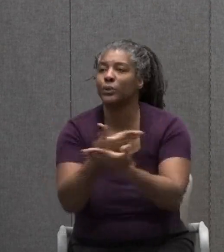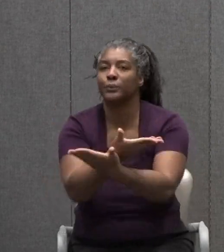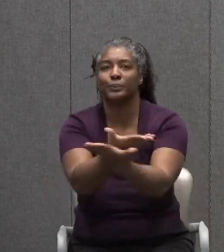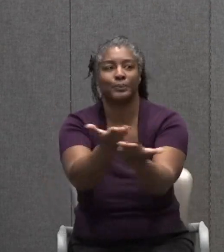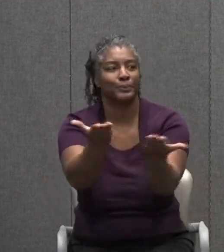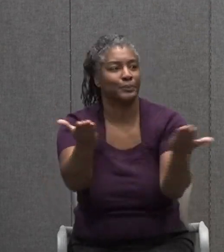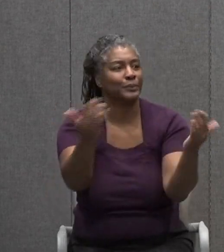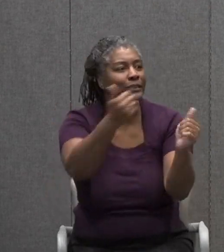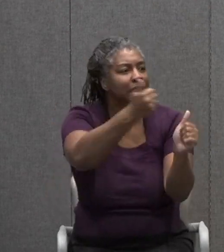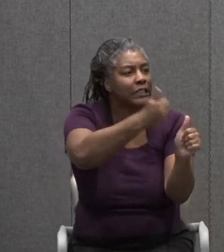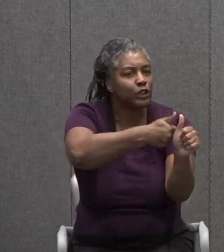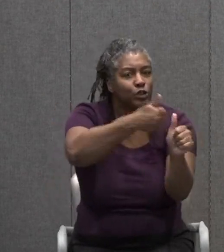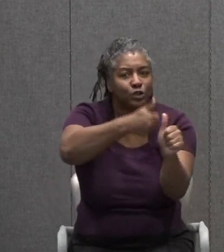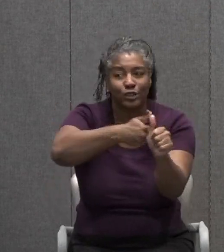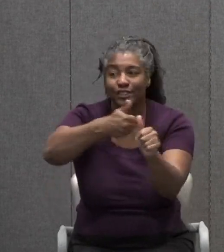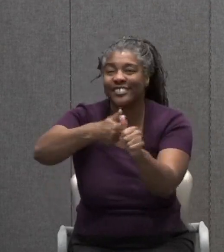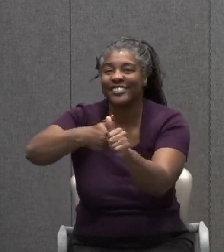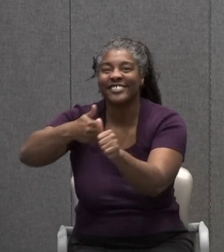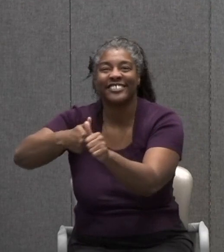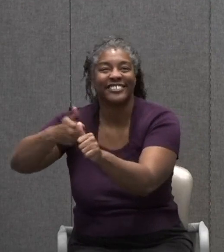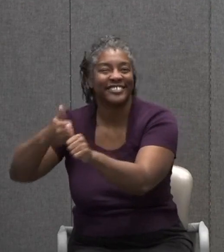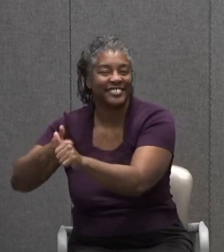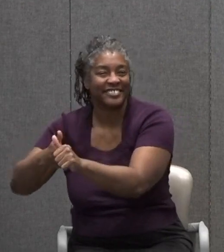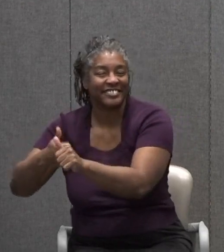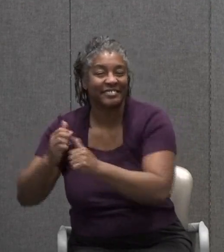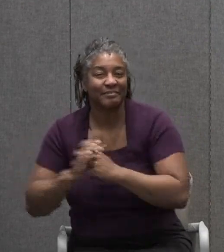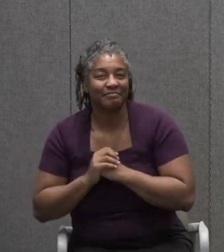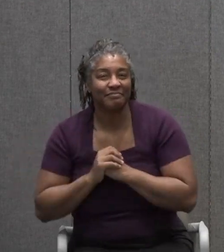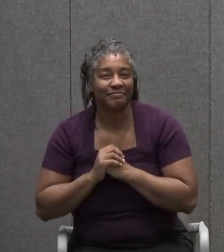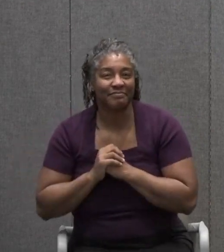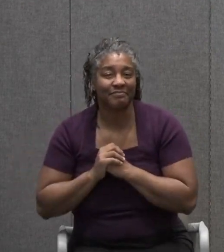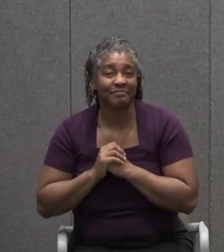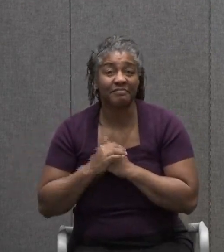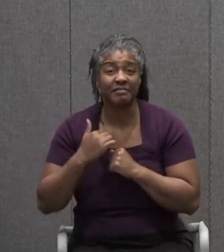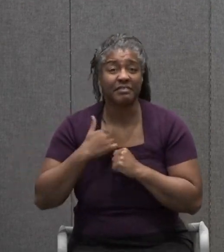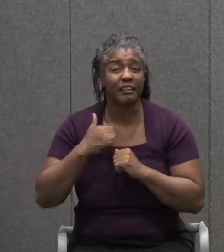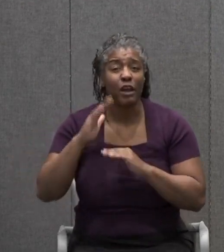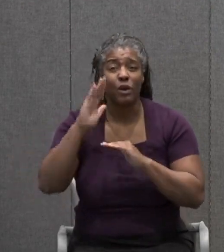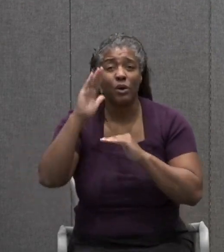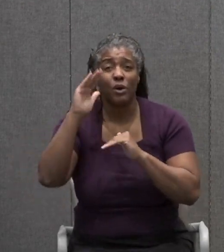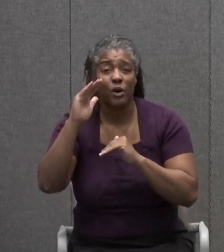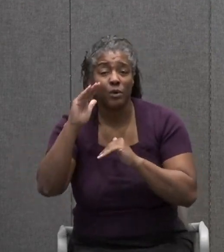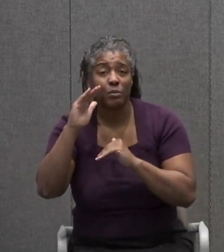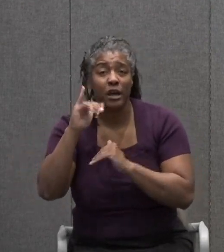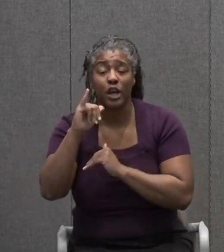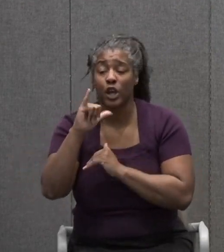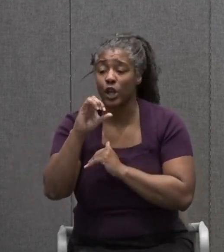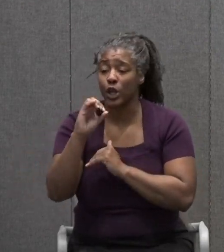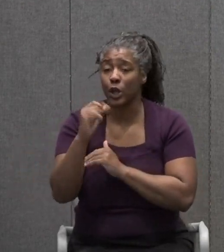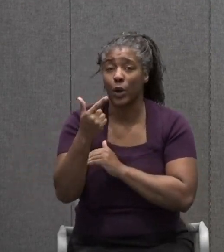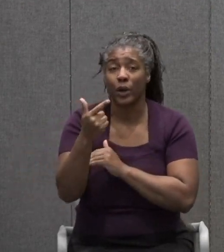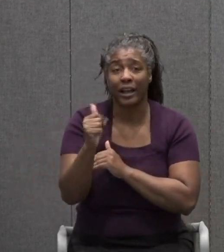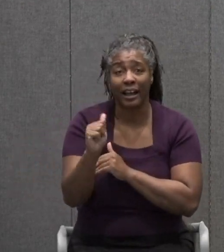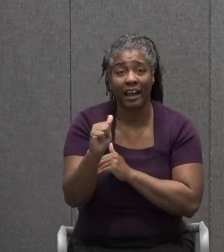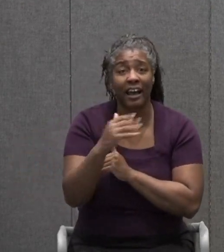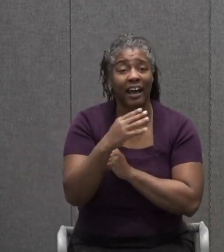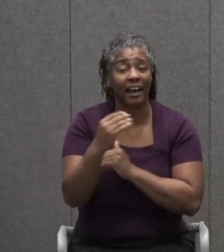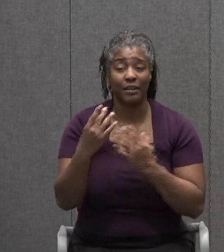So I hope that this yoga, exercise and mindfulness practice will help you when you feel stressed out.